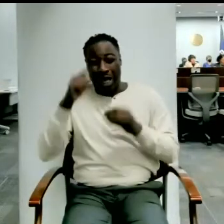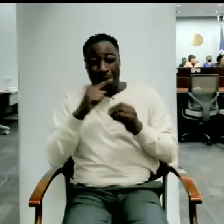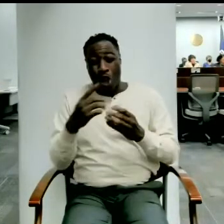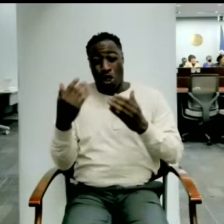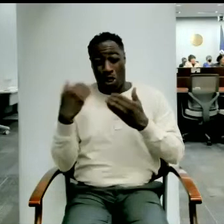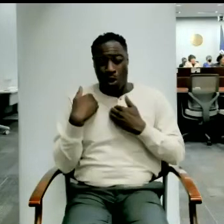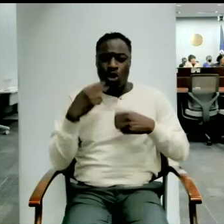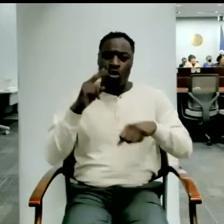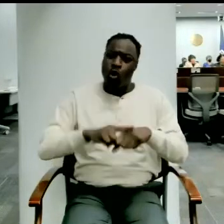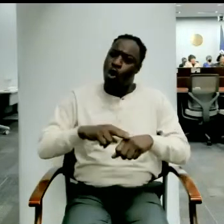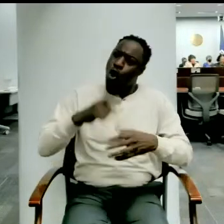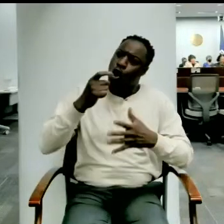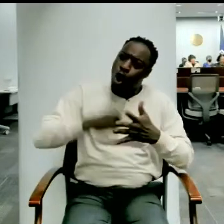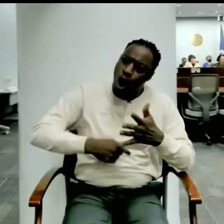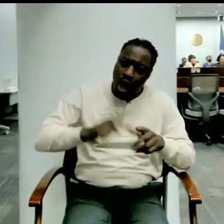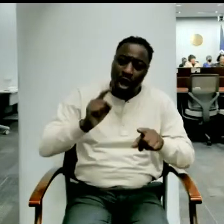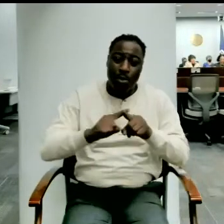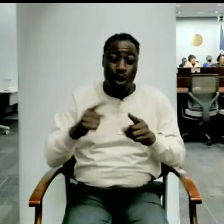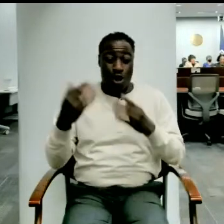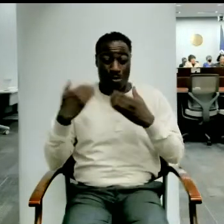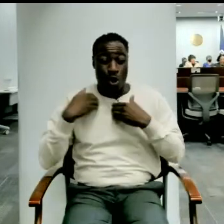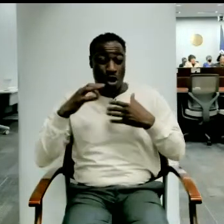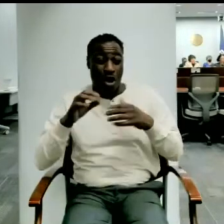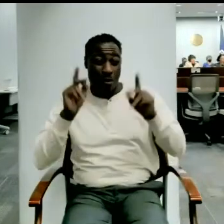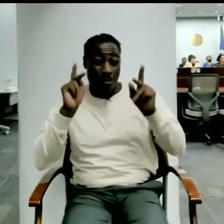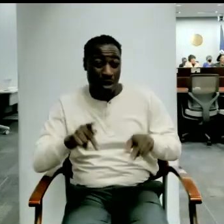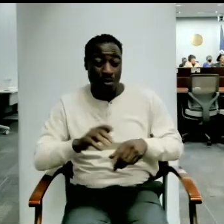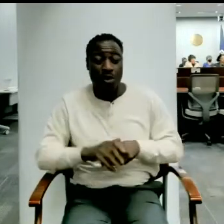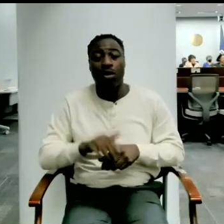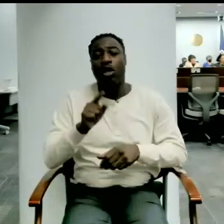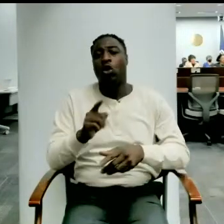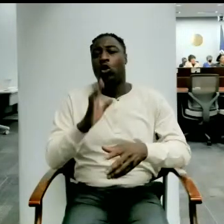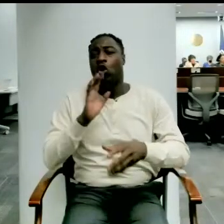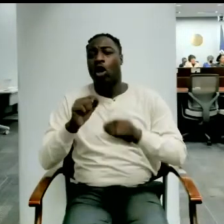of course is cost, but it is the burden on people and we're talking about how